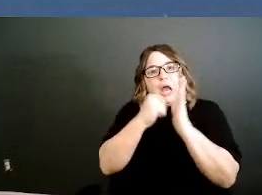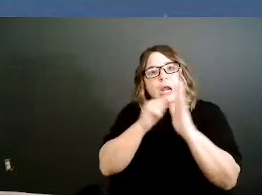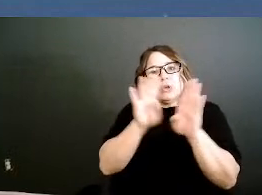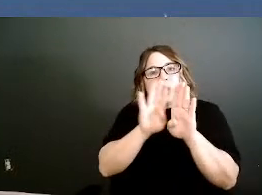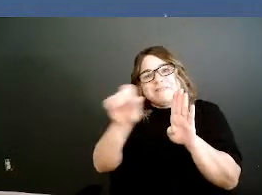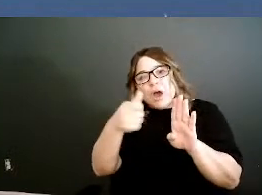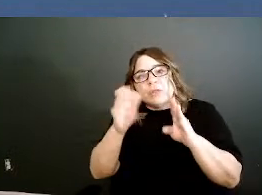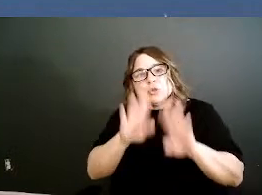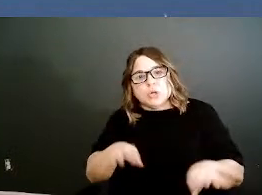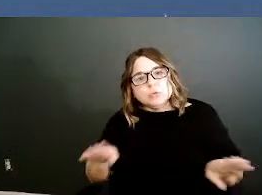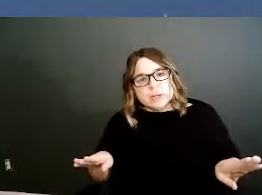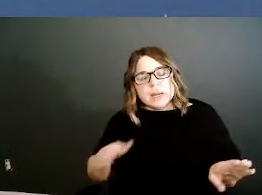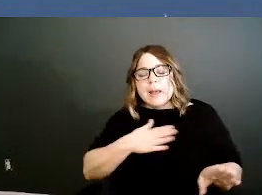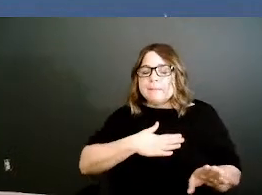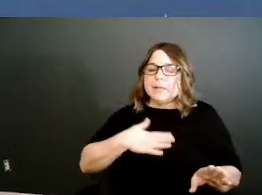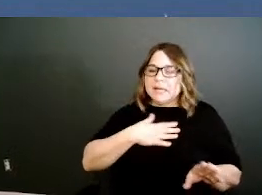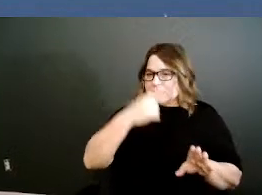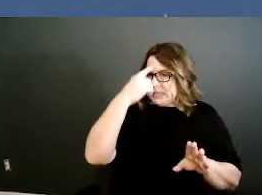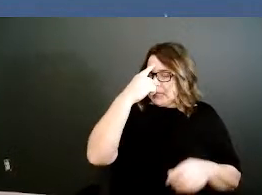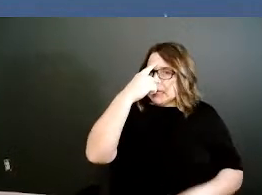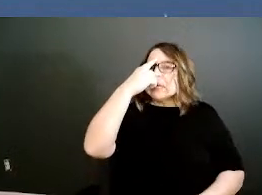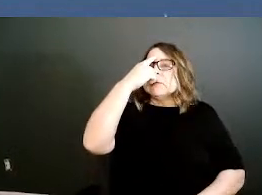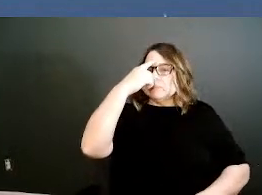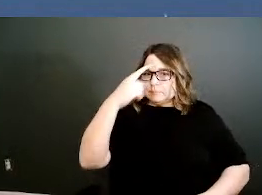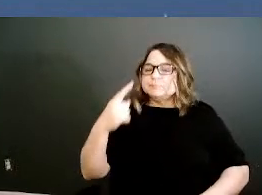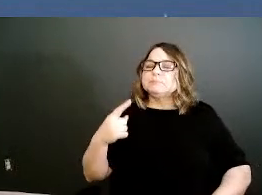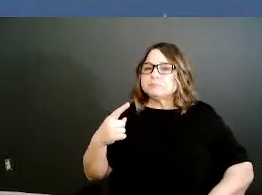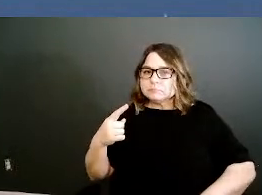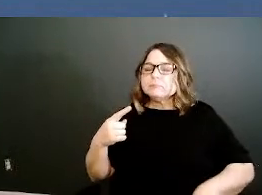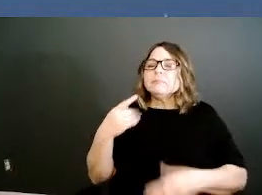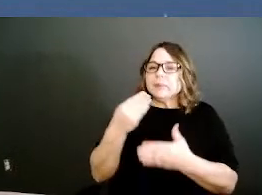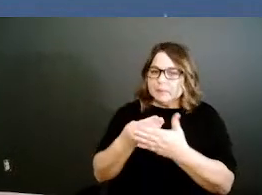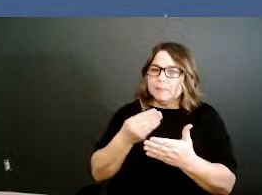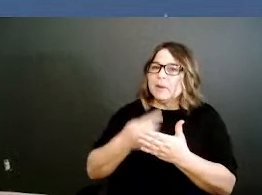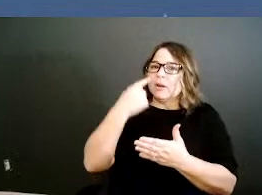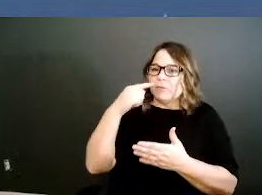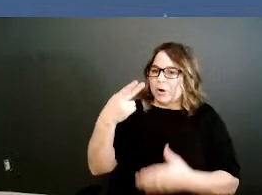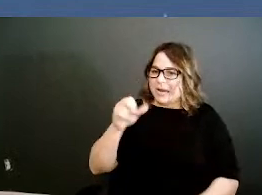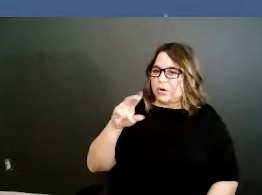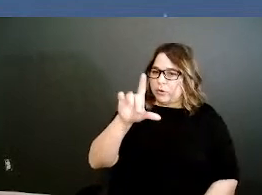THANK YOU. ≫ COUNCIL PRESIDENT THANK YOU.